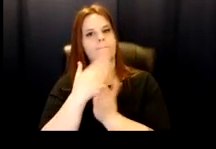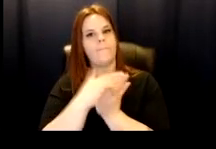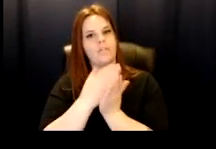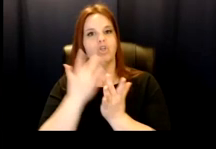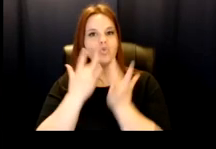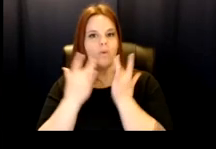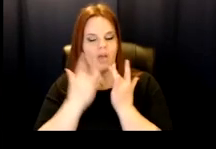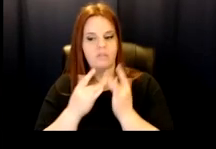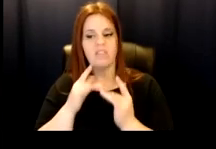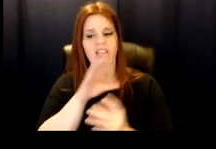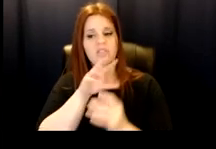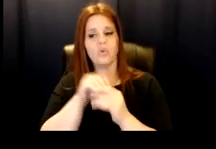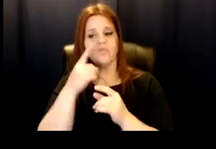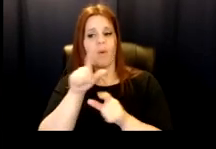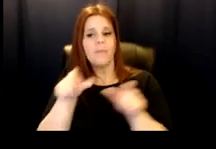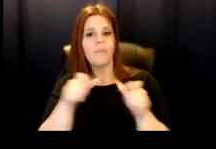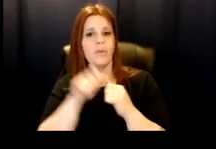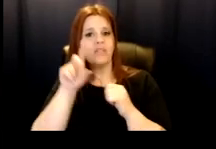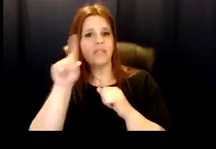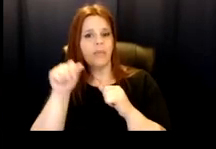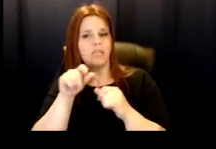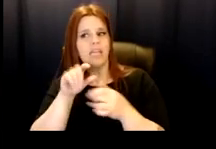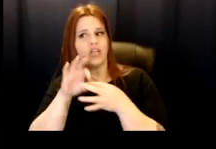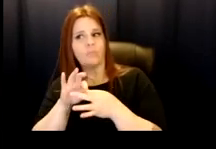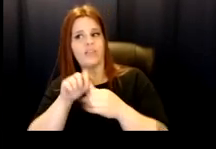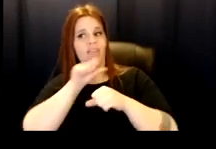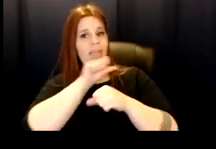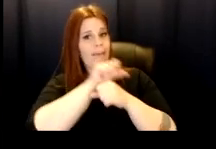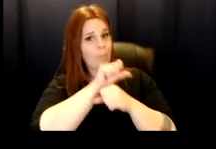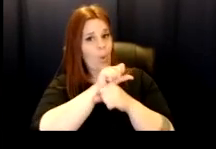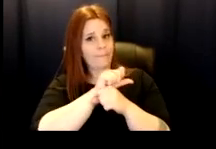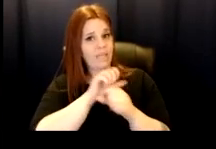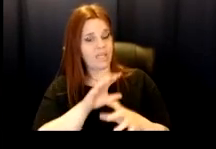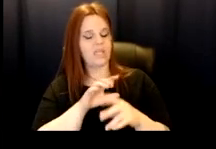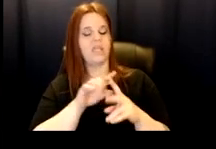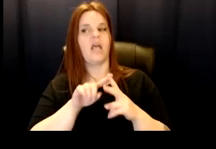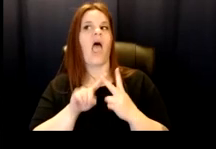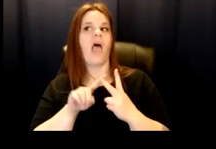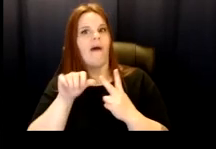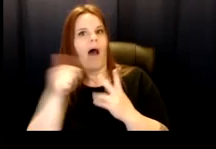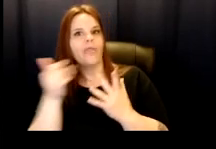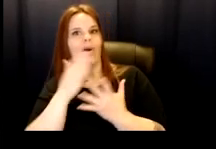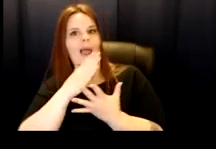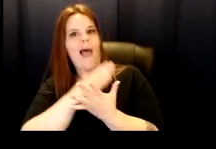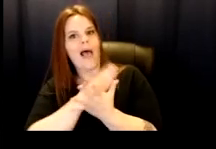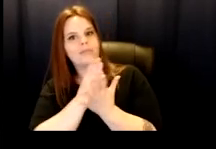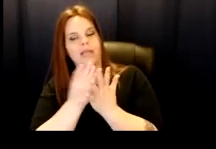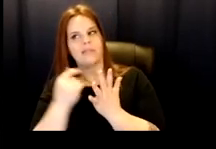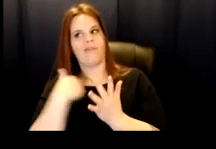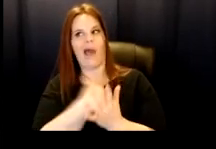disabilities both in terms of employment as well as other aspects of our day to day lives.